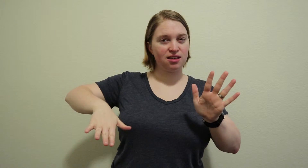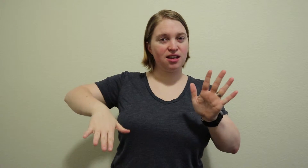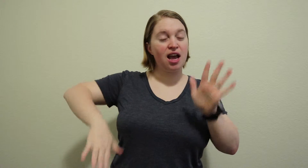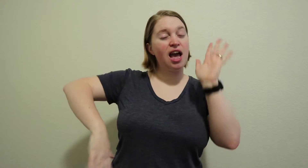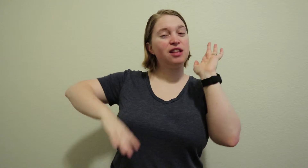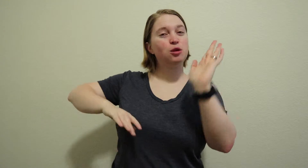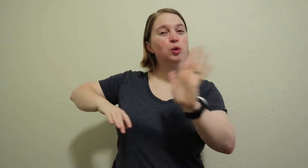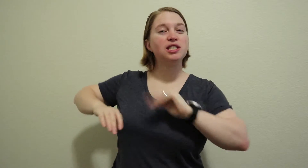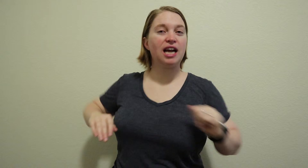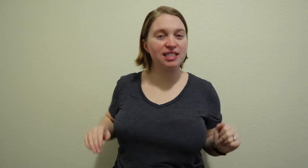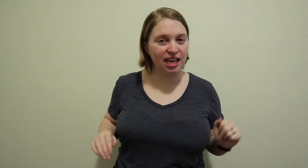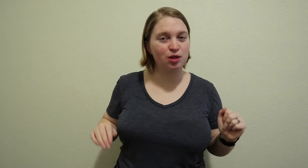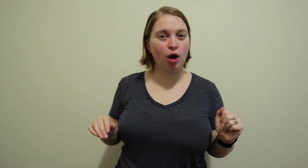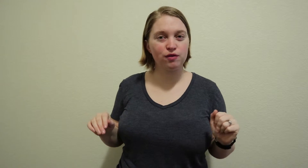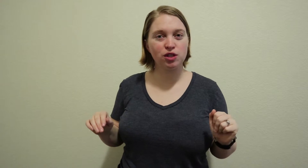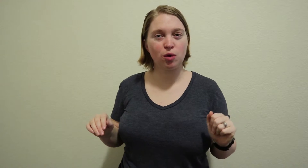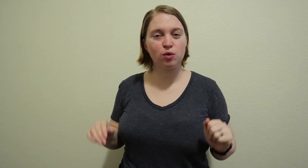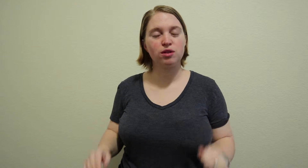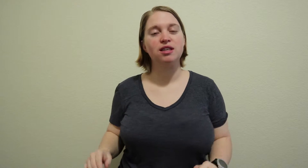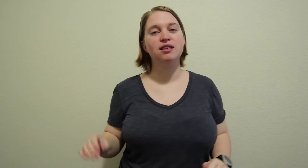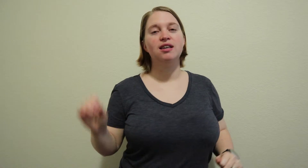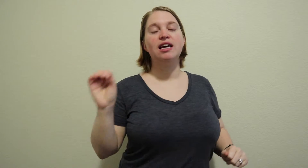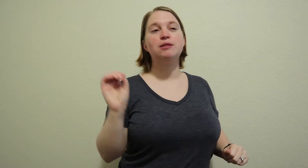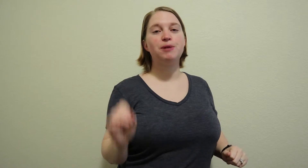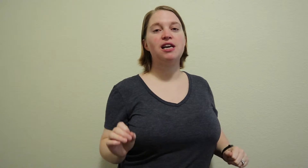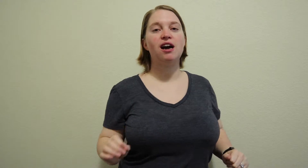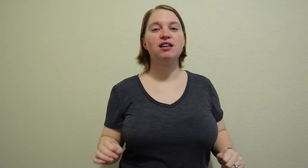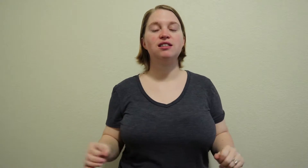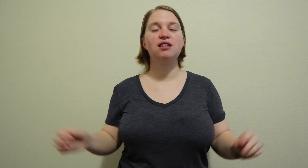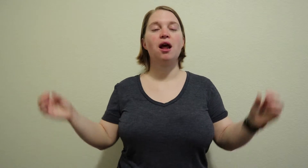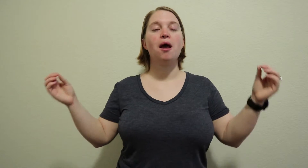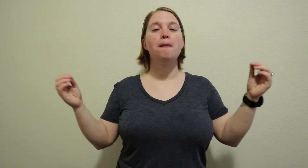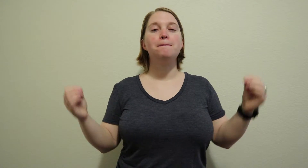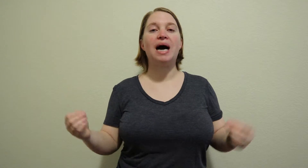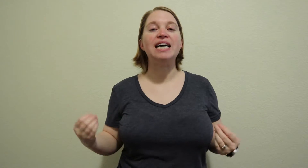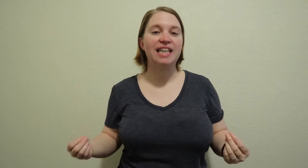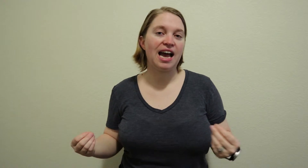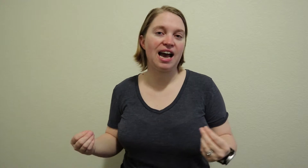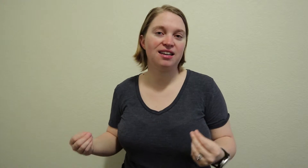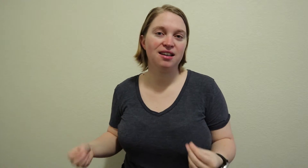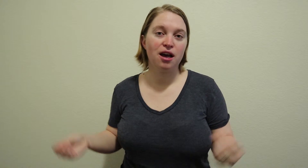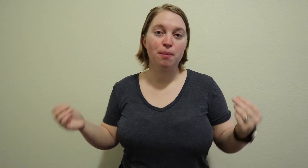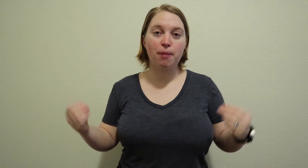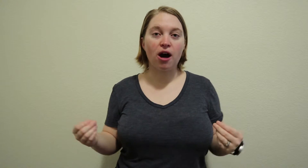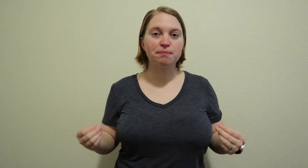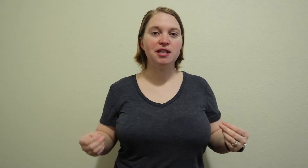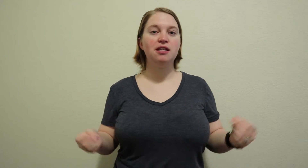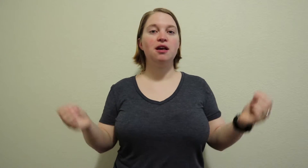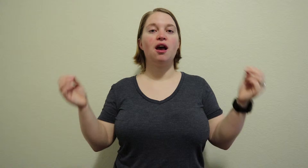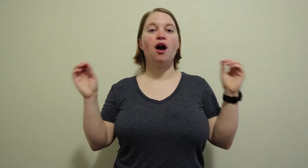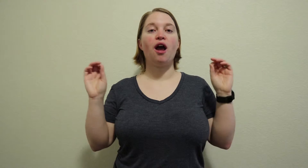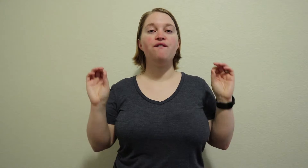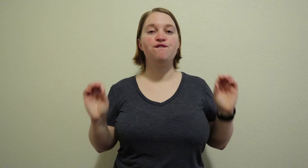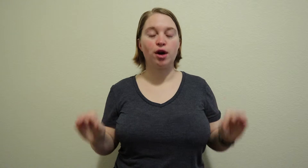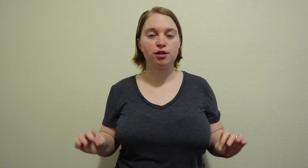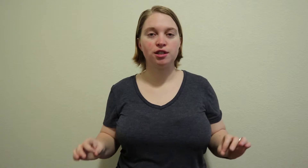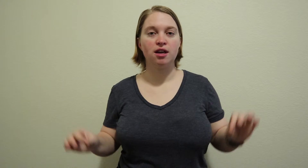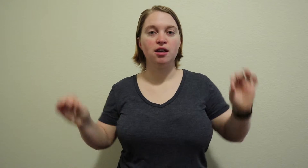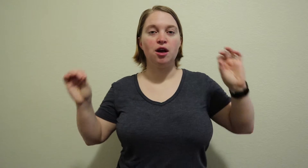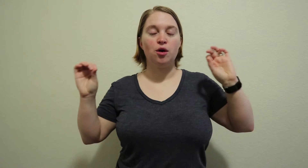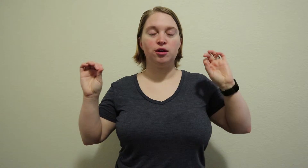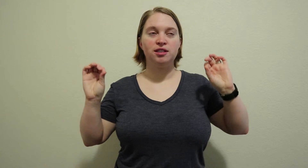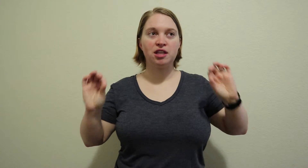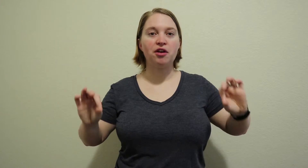and the reason I say 12 years old is because my dad bought me a first stereo